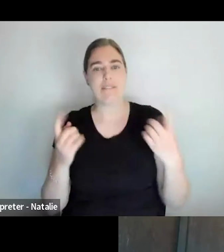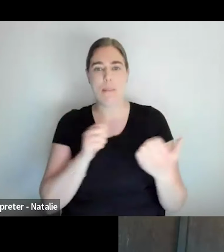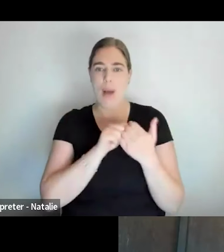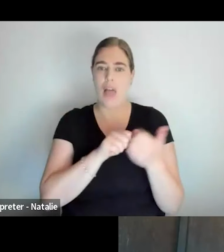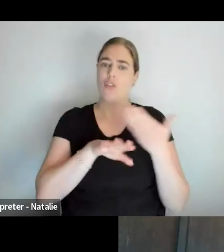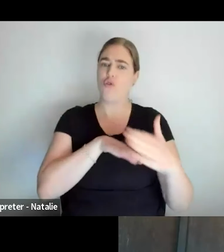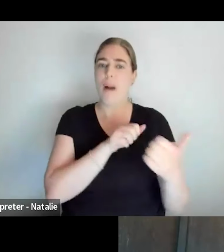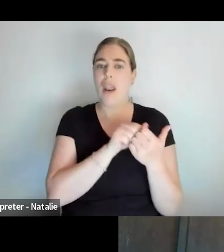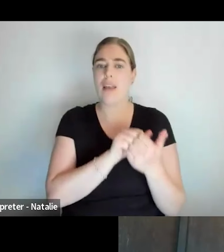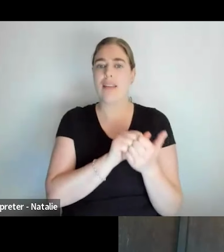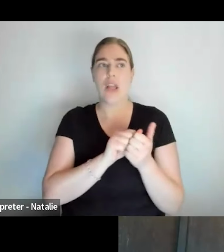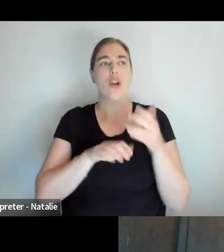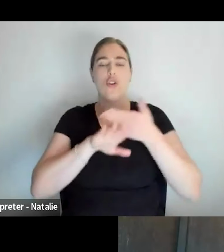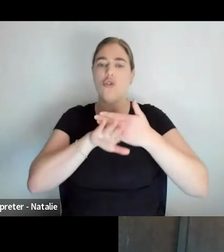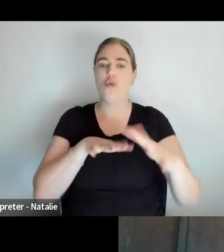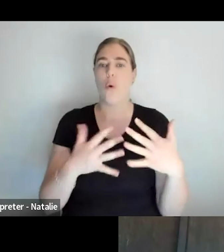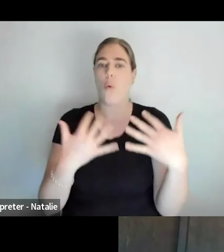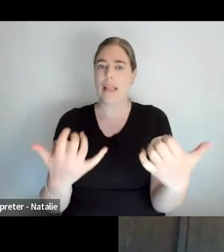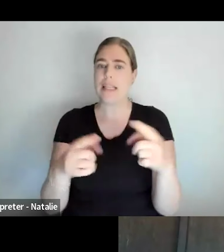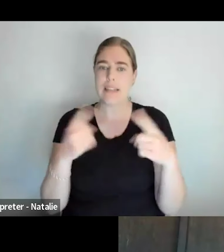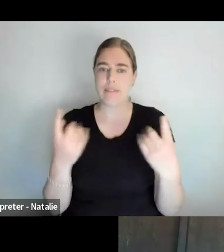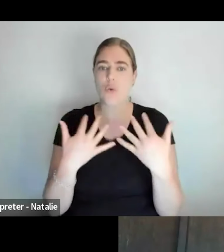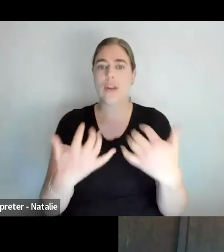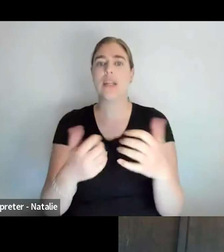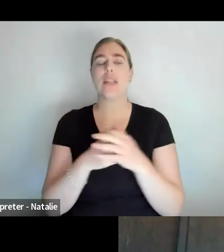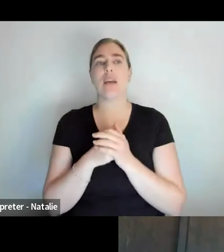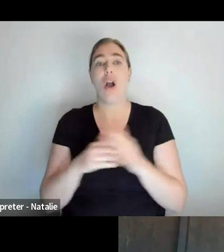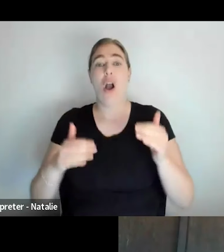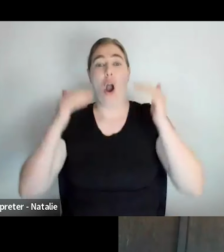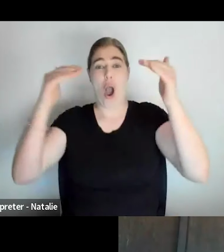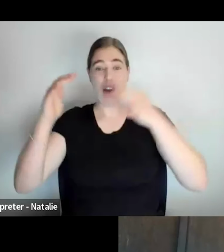reaching new audiences, involving a high degree of risk compared to your usual